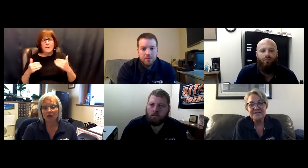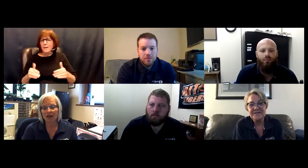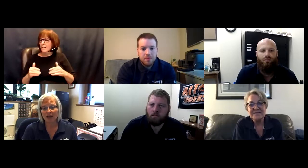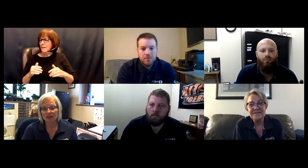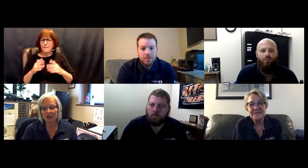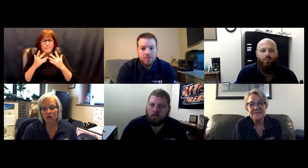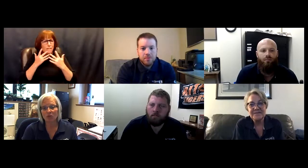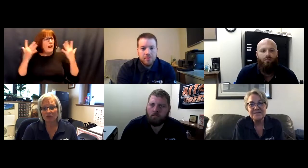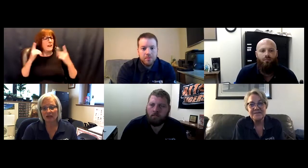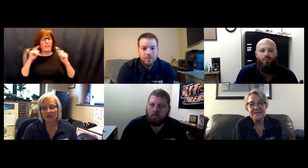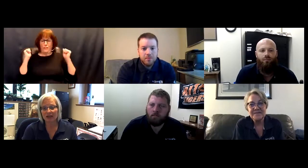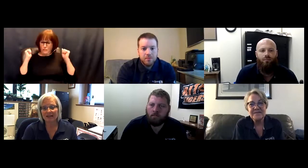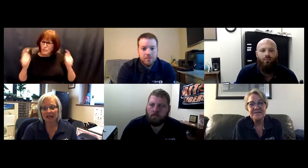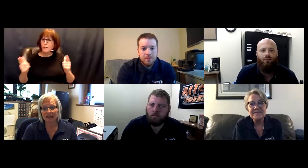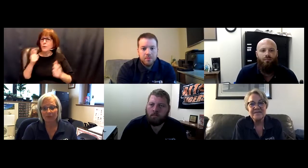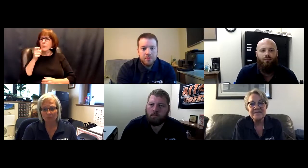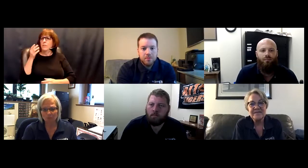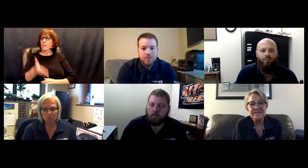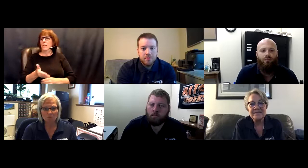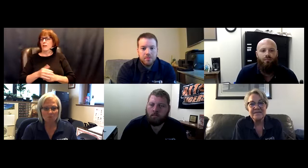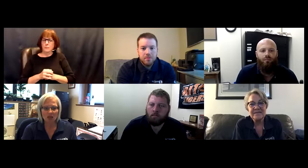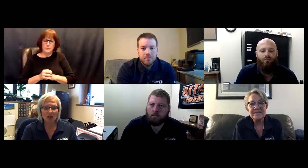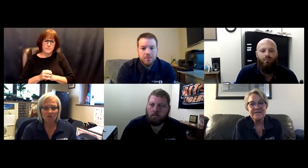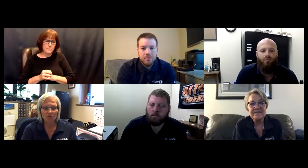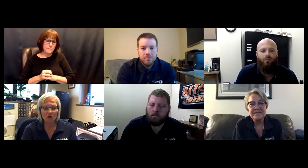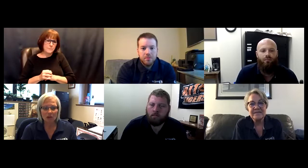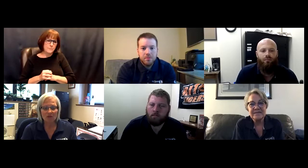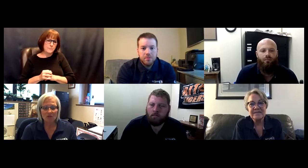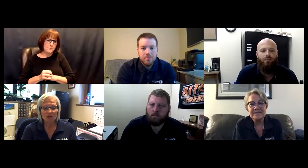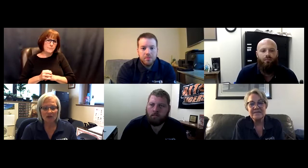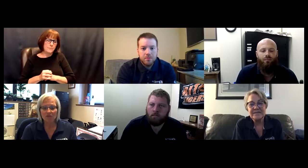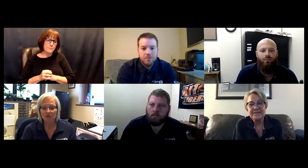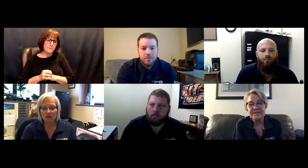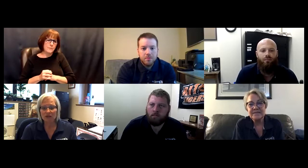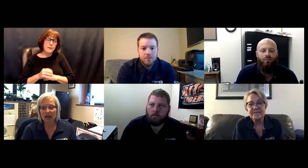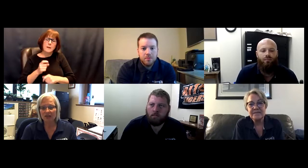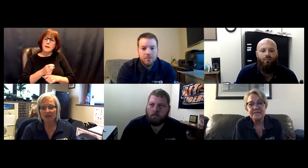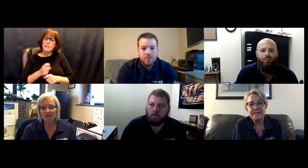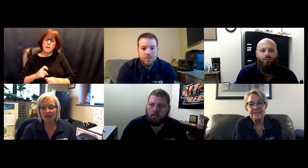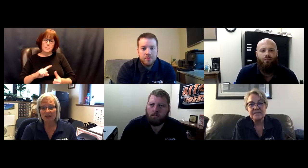every single person that attended. From the first night the evening that I